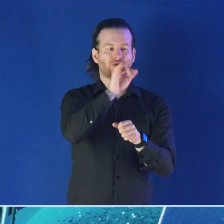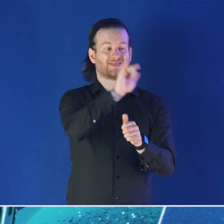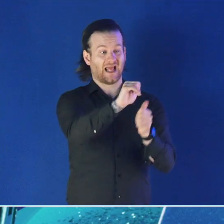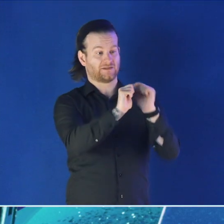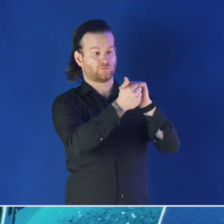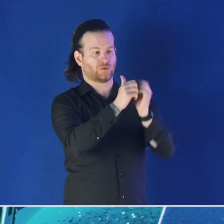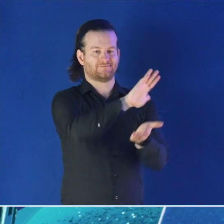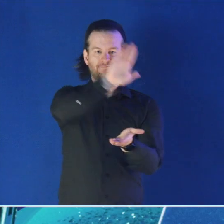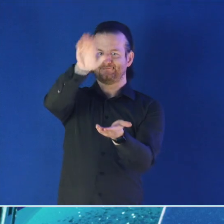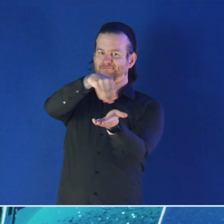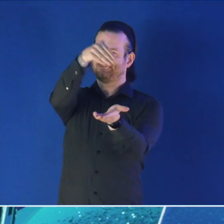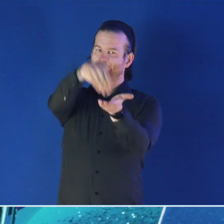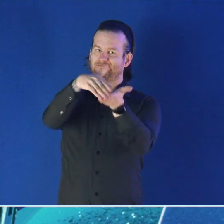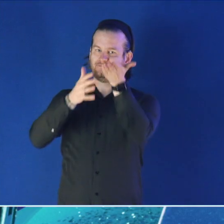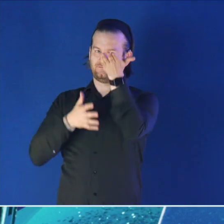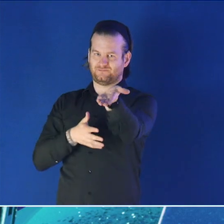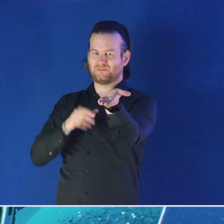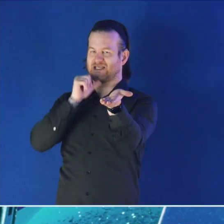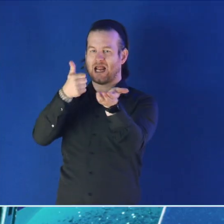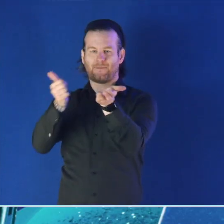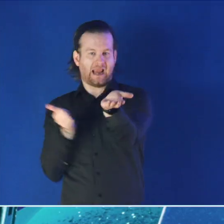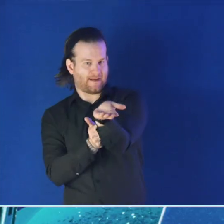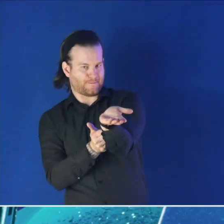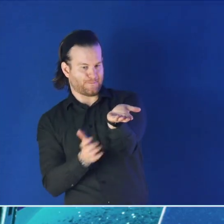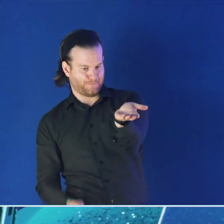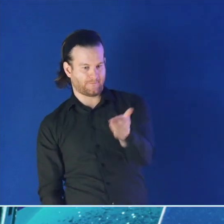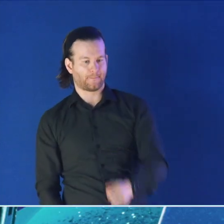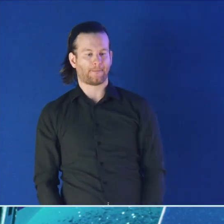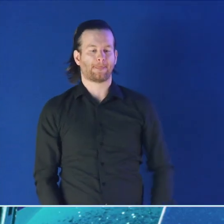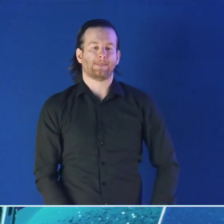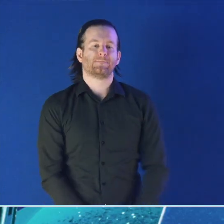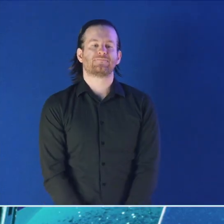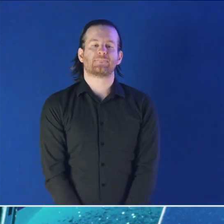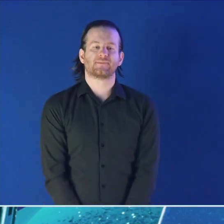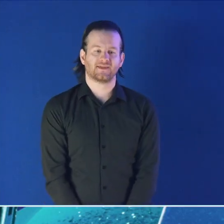And I won't talk up all the air because you want to hear from other people.